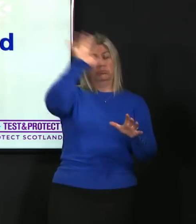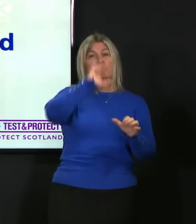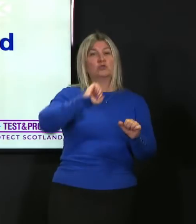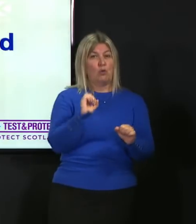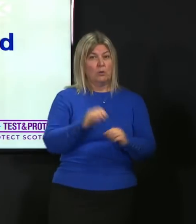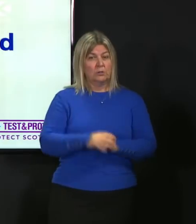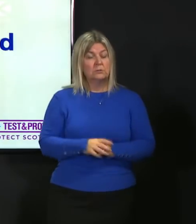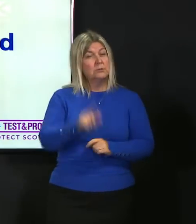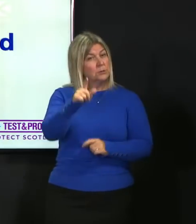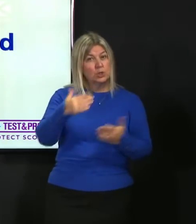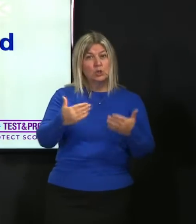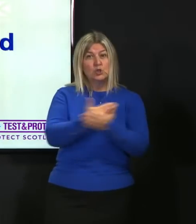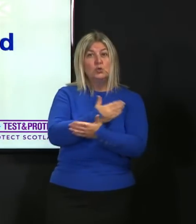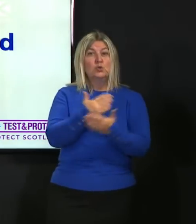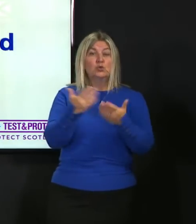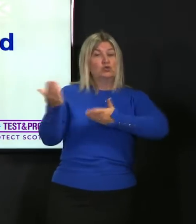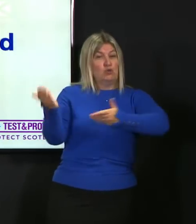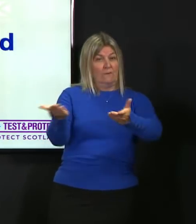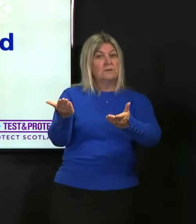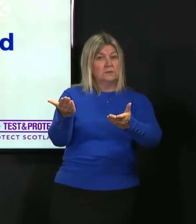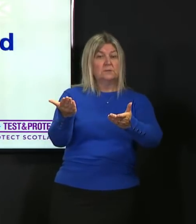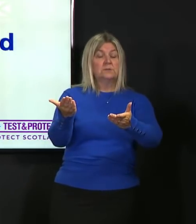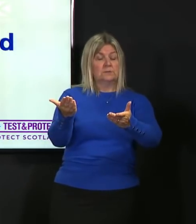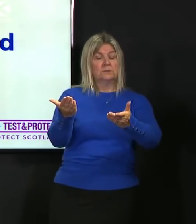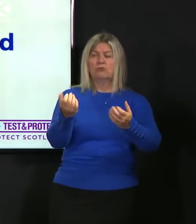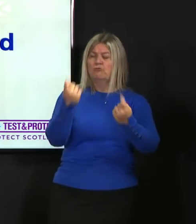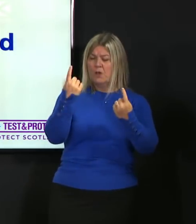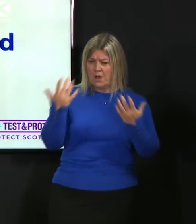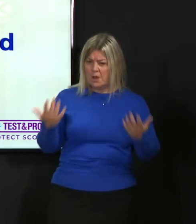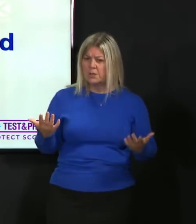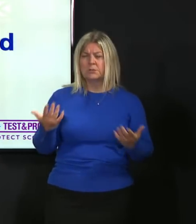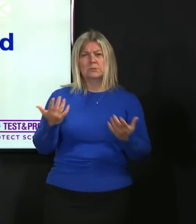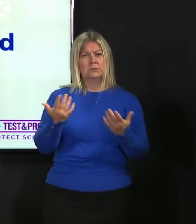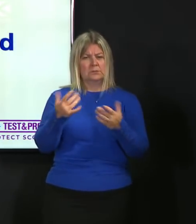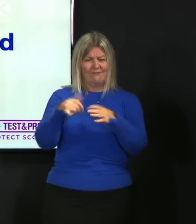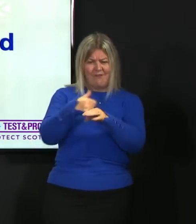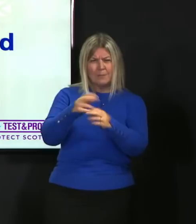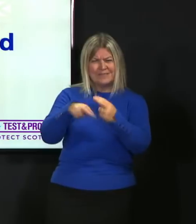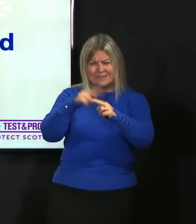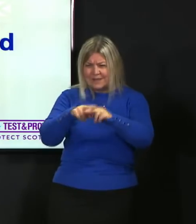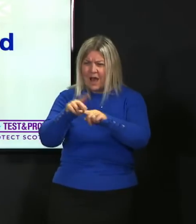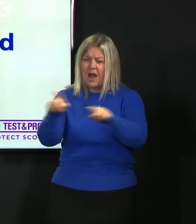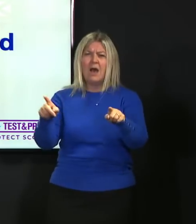new service recognises that our pharmacy teams are very well pleased to manage many common illnesses